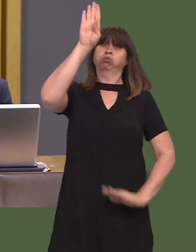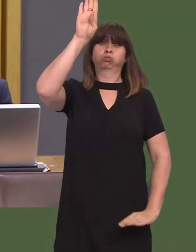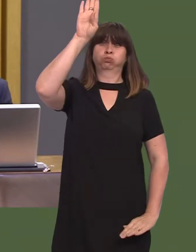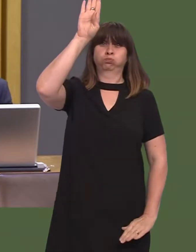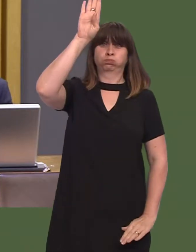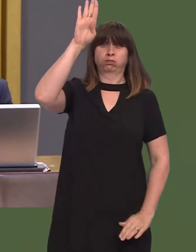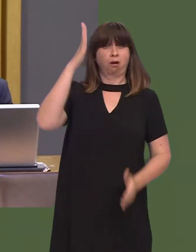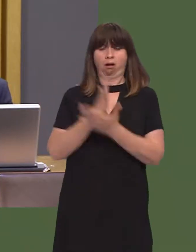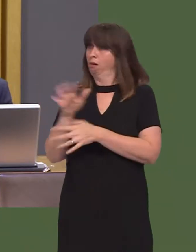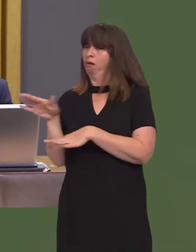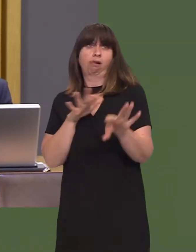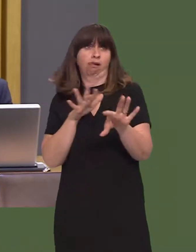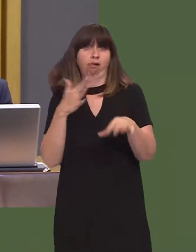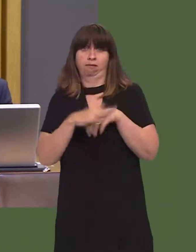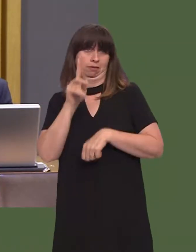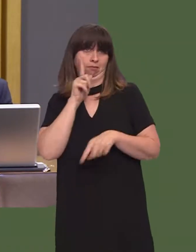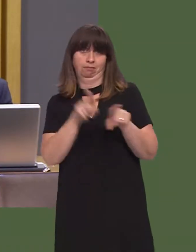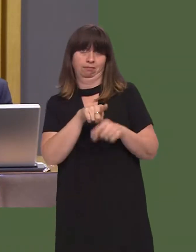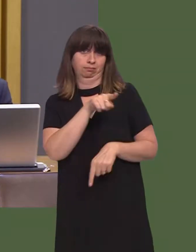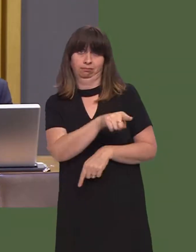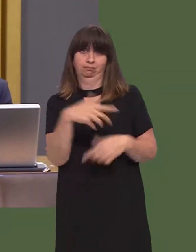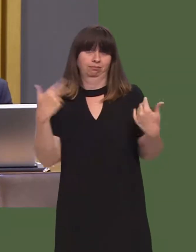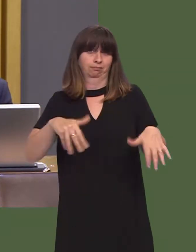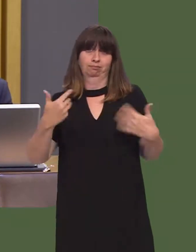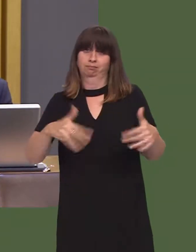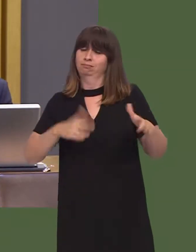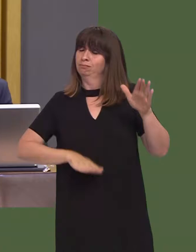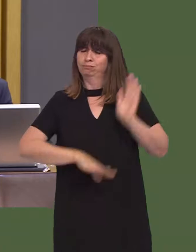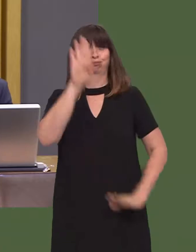I think it may even be unprecedentedóthe turnaround has been incredible. I remember